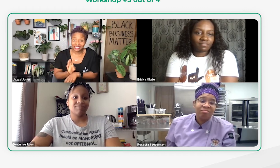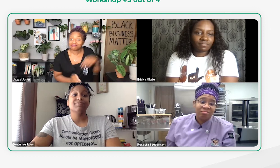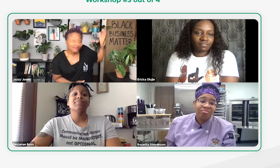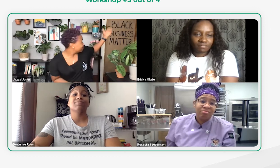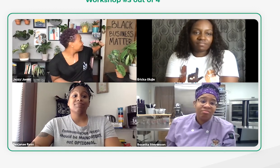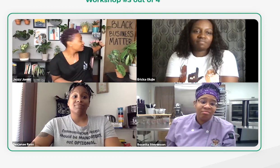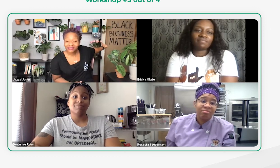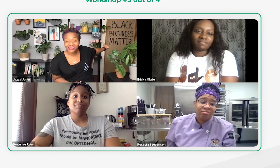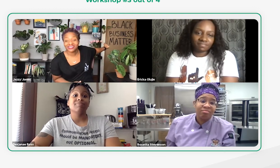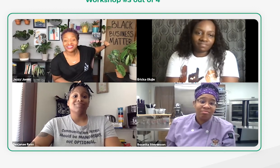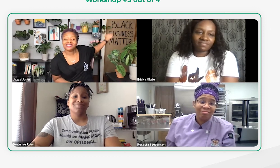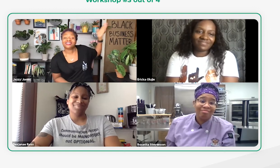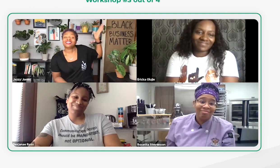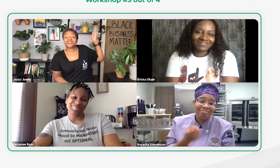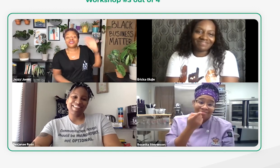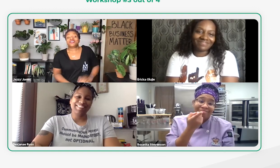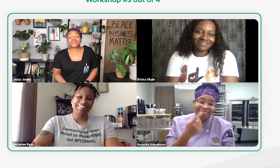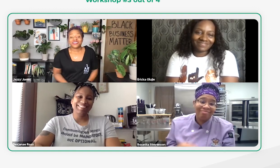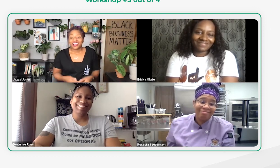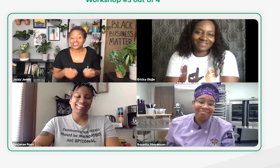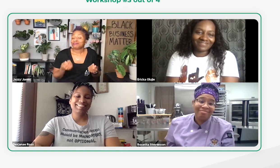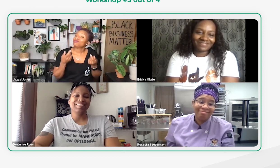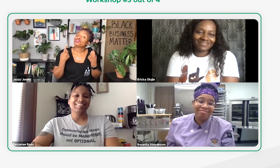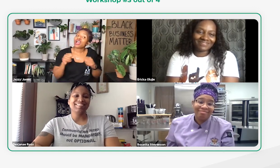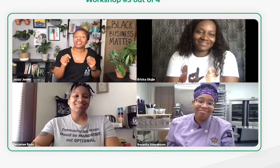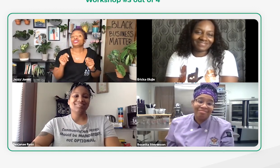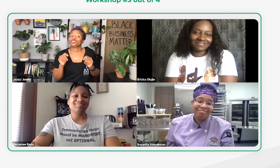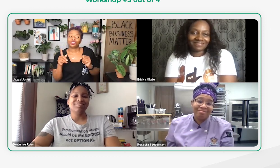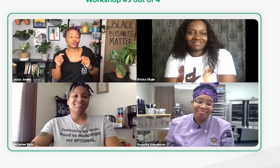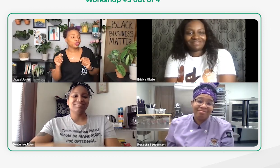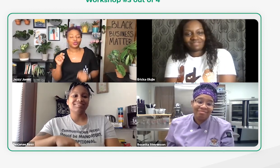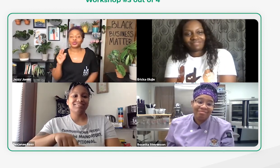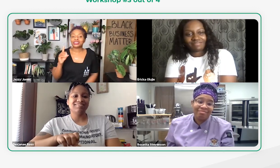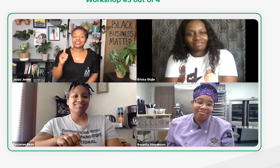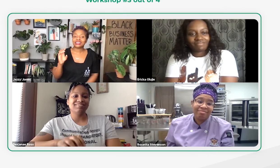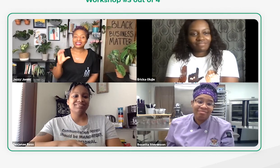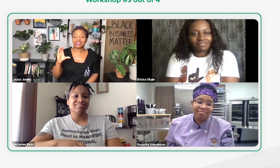Other black businesses. As you can see in my room black business matters. I'm